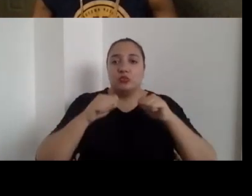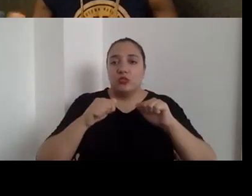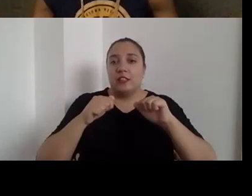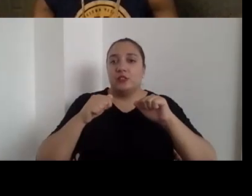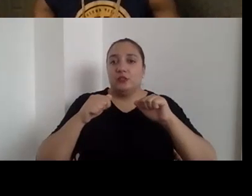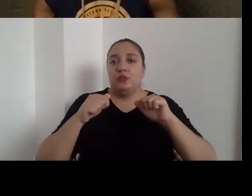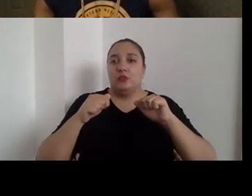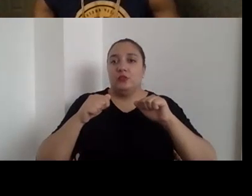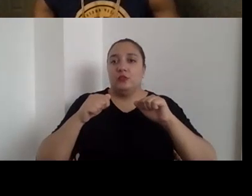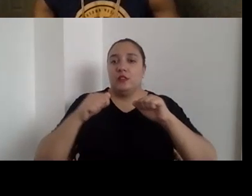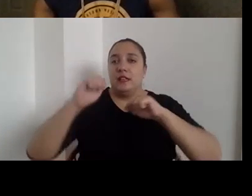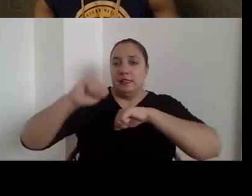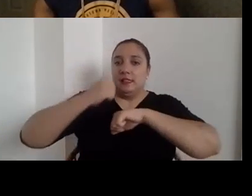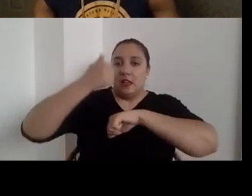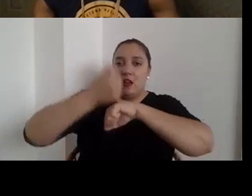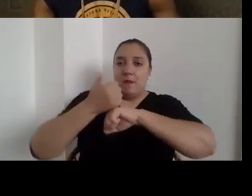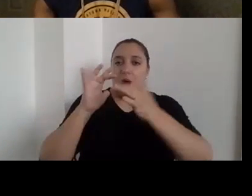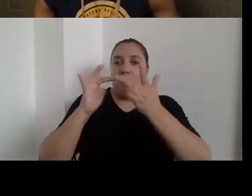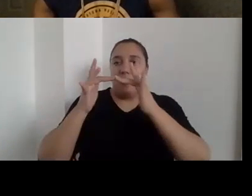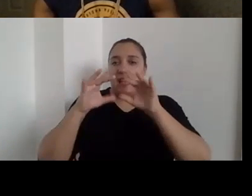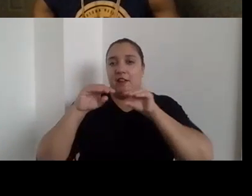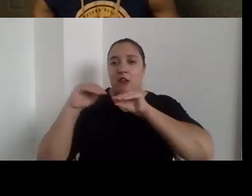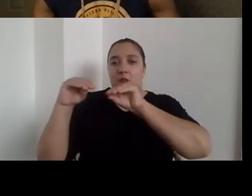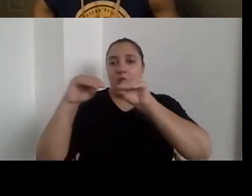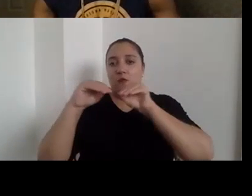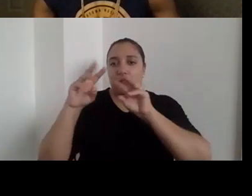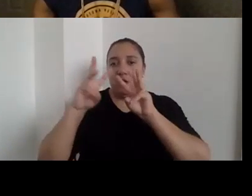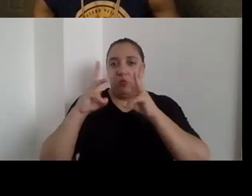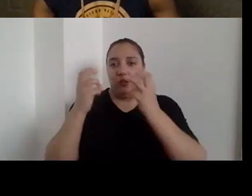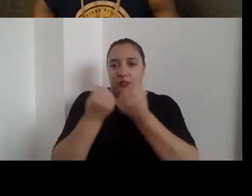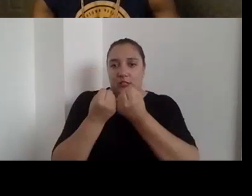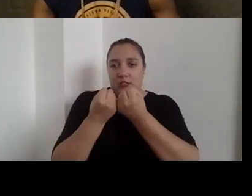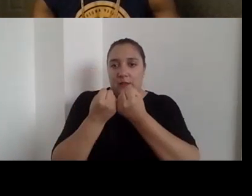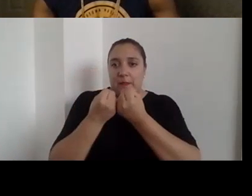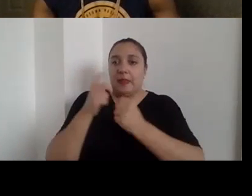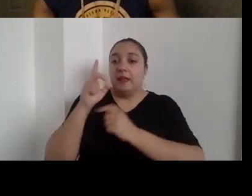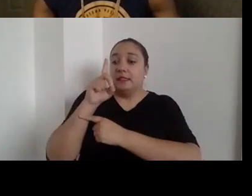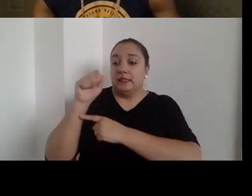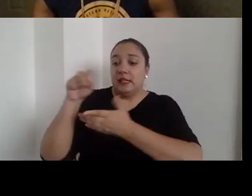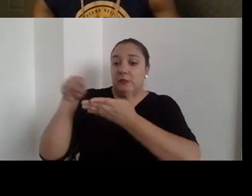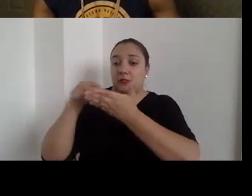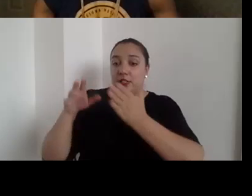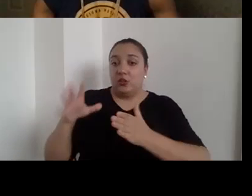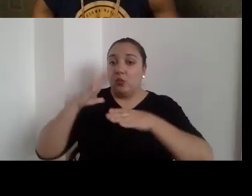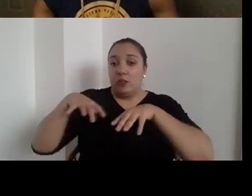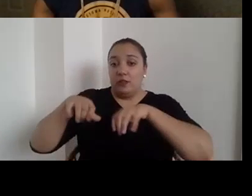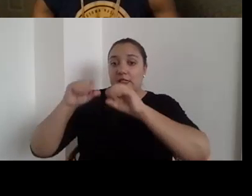workshop taught by disabled dancers right now with Polena KK Brown.